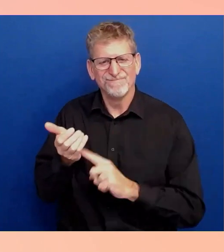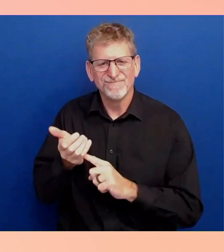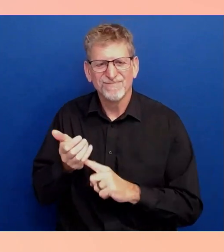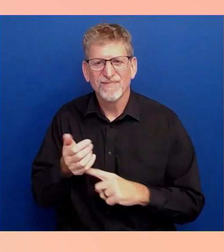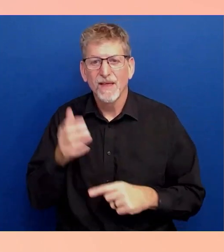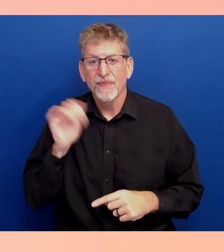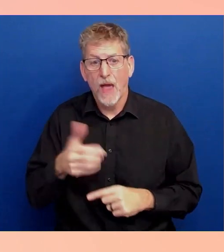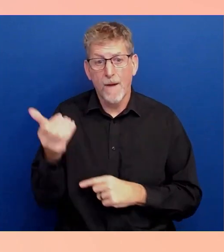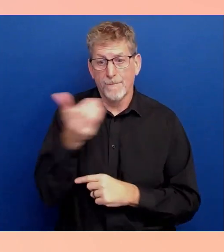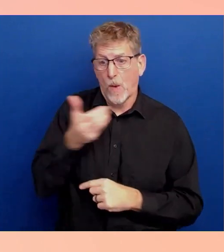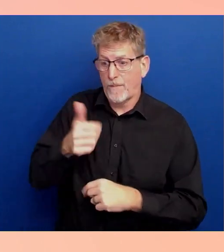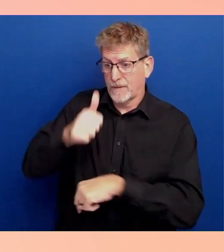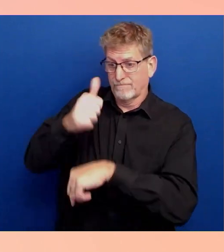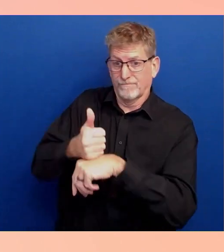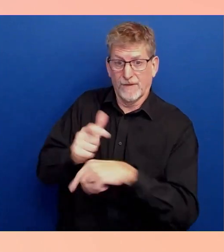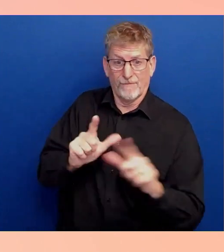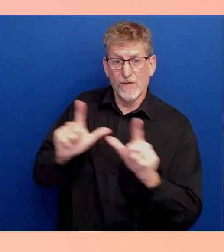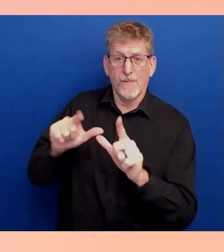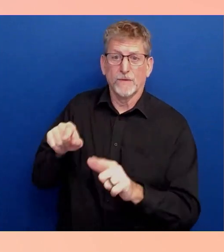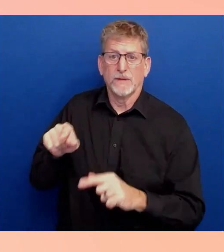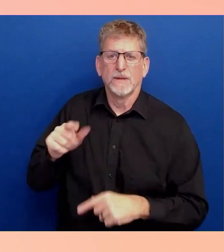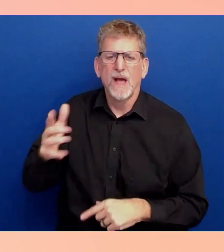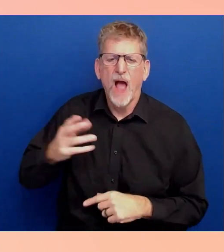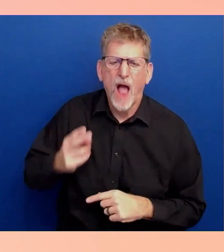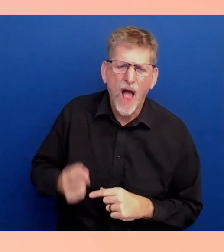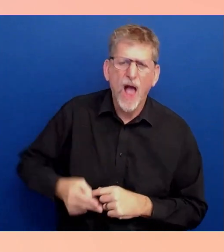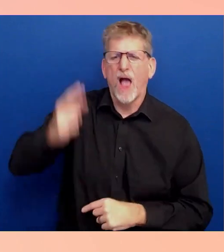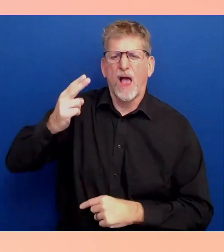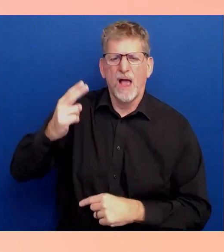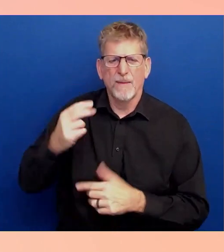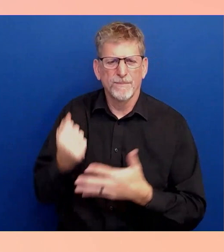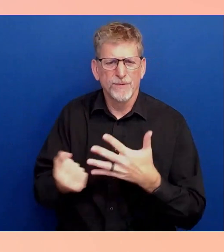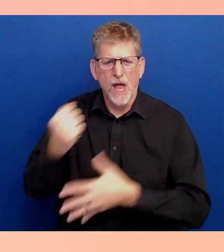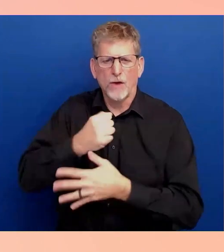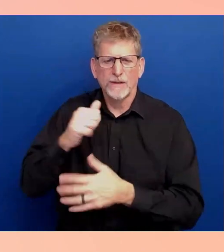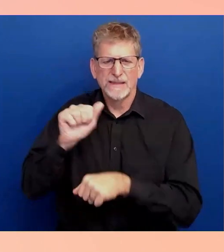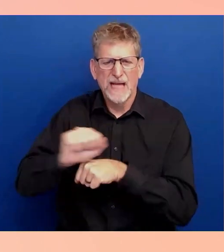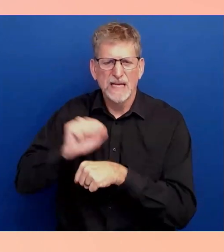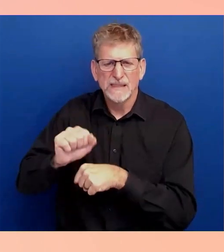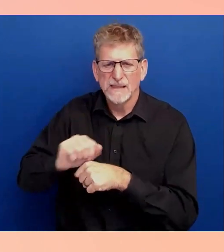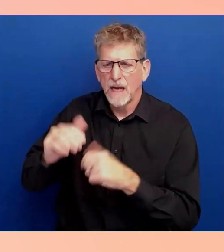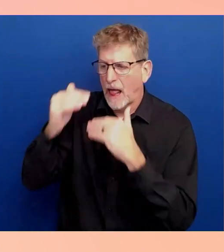and limited focus in mind, they can influence the way we think about developing features differently.